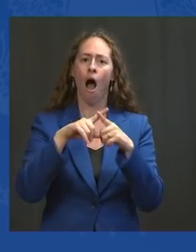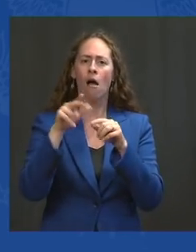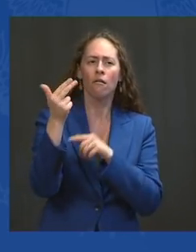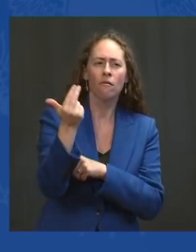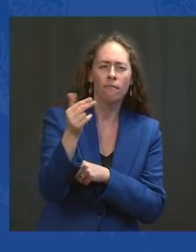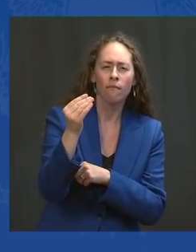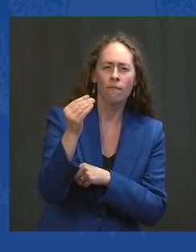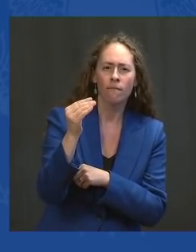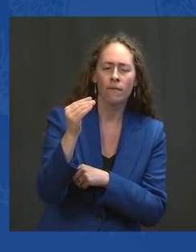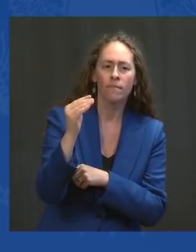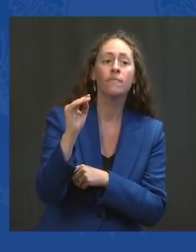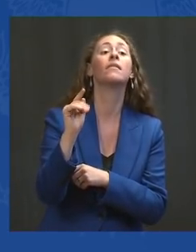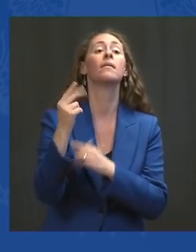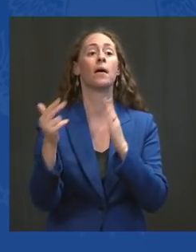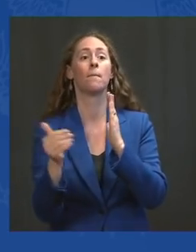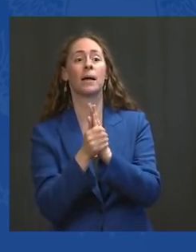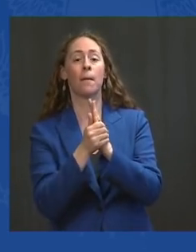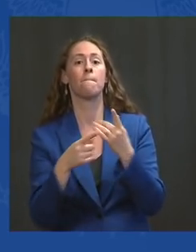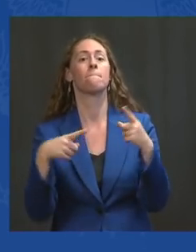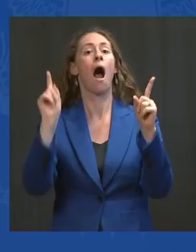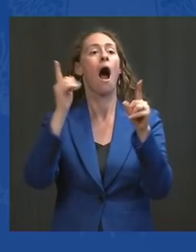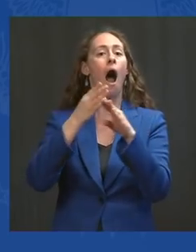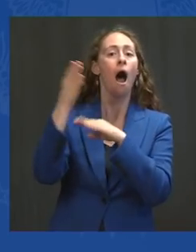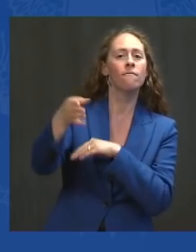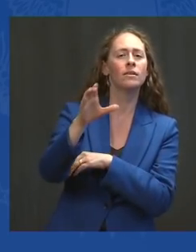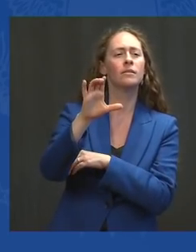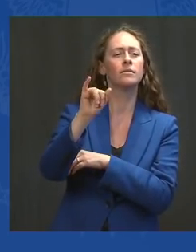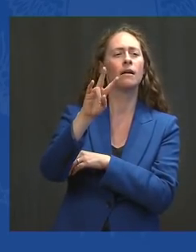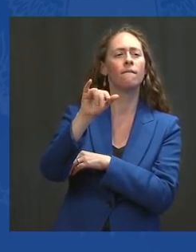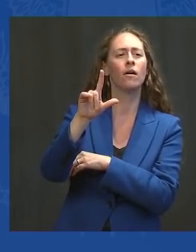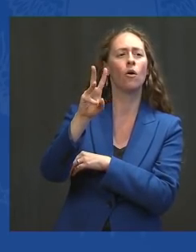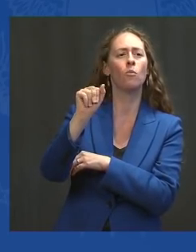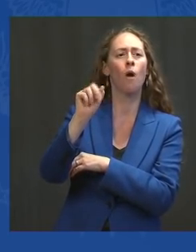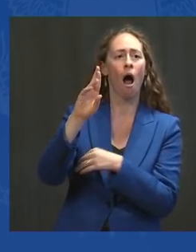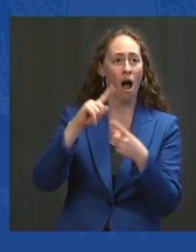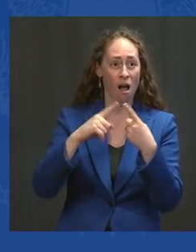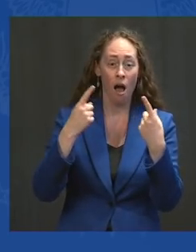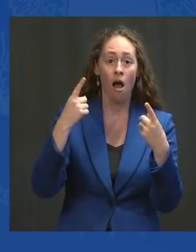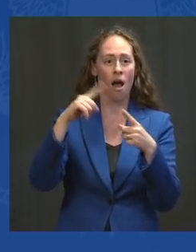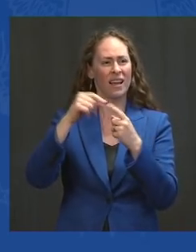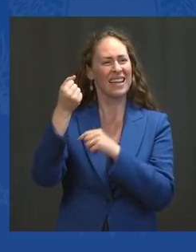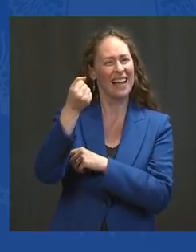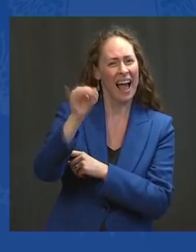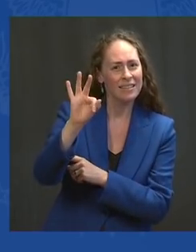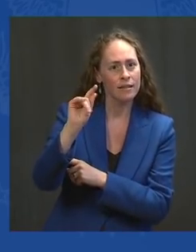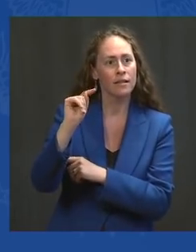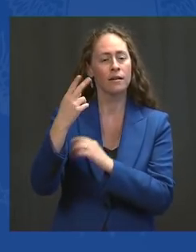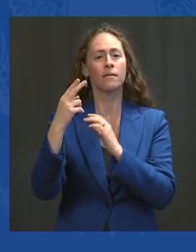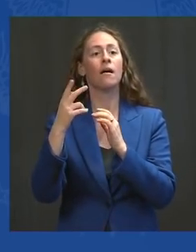to denying women the right to vote until the 19th Amendment 100 years ago; to poll taxes and literacy tests,